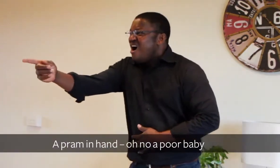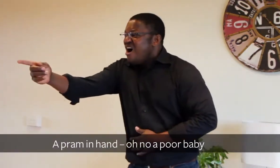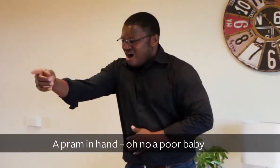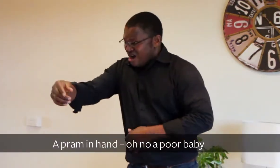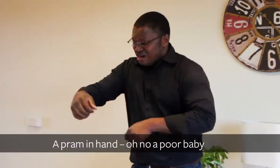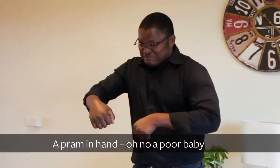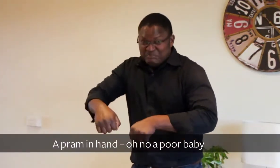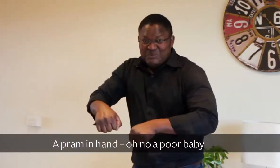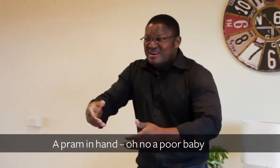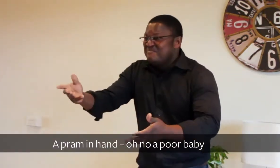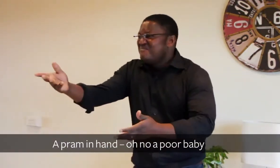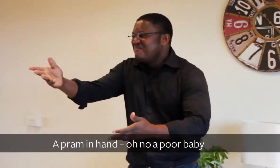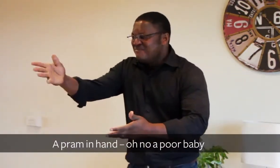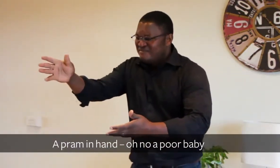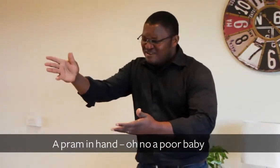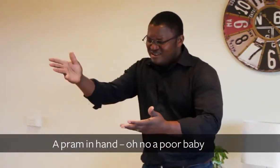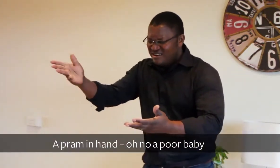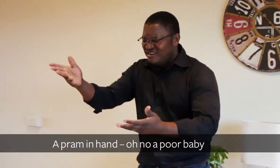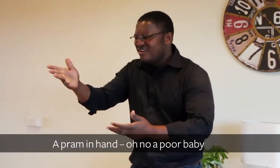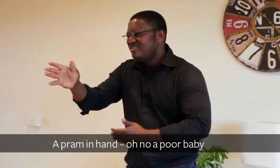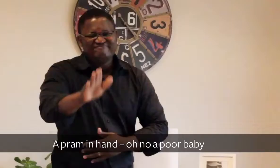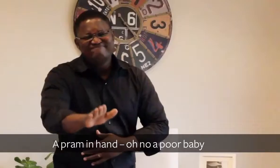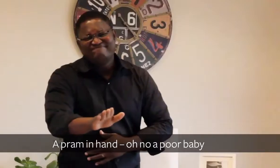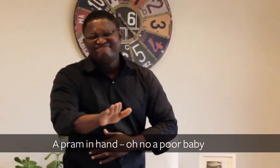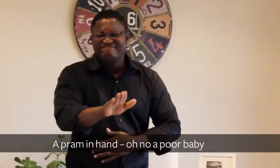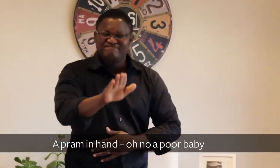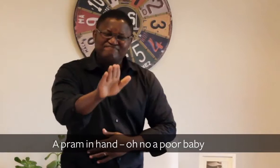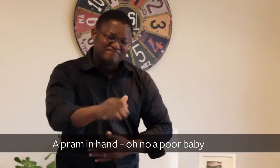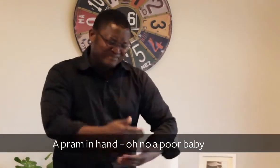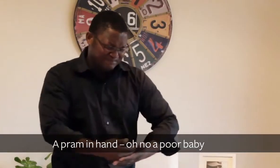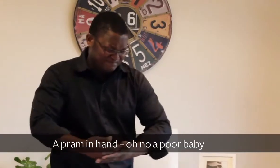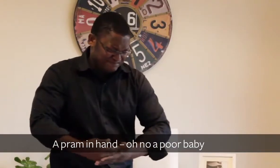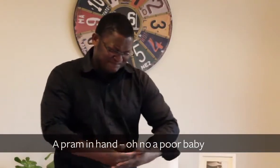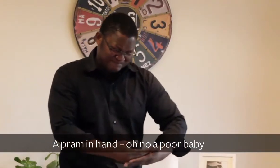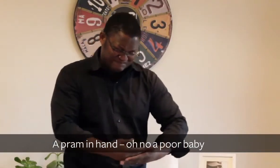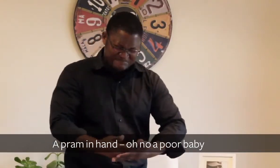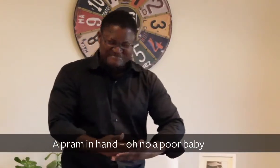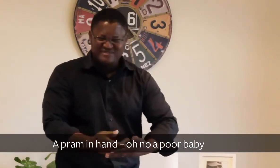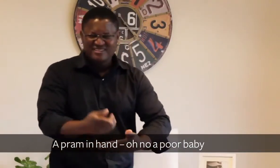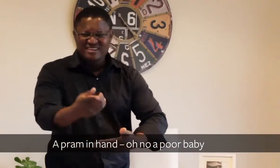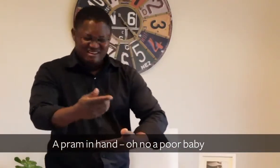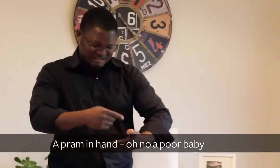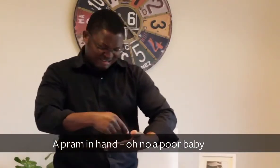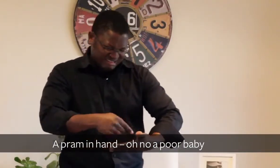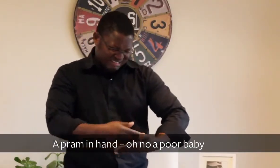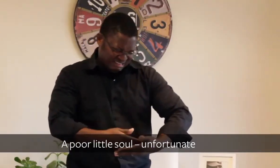a pram in hand. Oh no, a poor baby